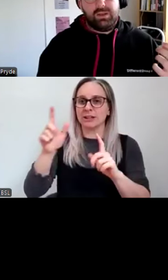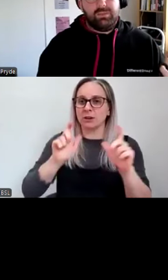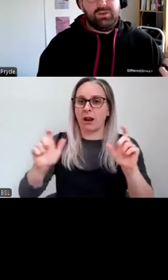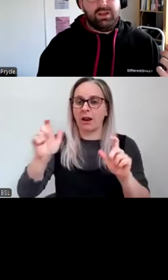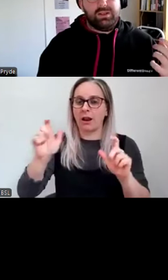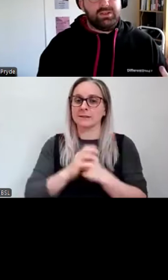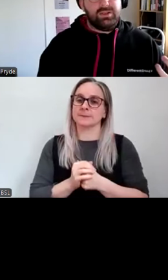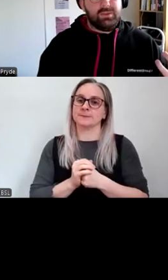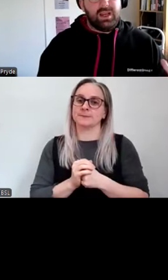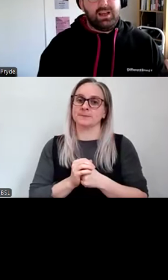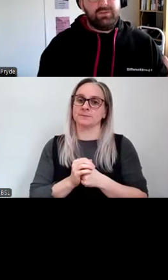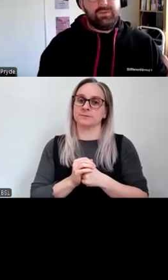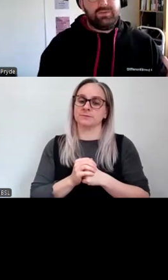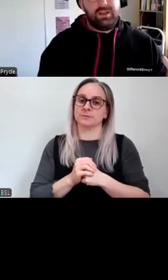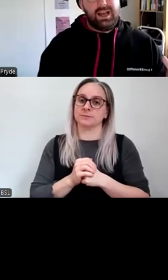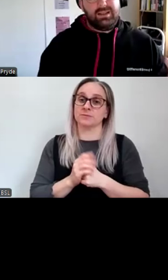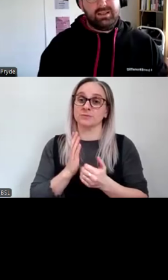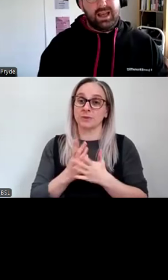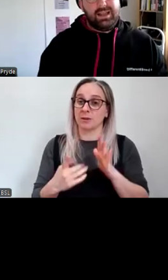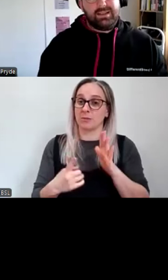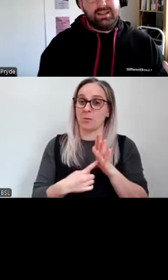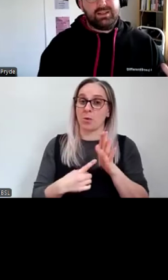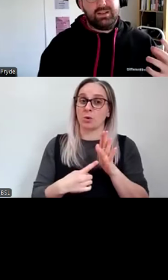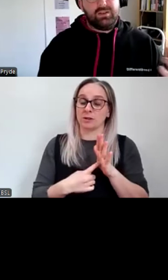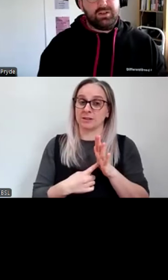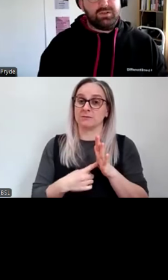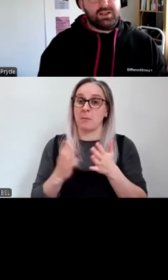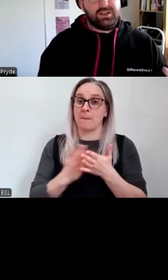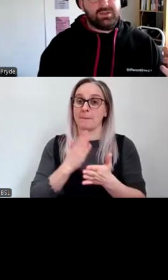What's really important here is to ensure that we have at least the color contrast